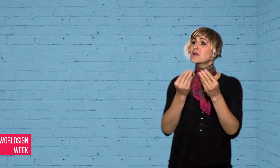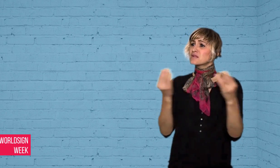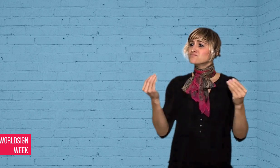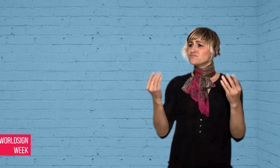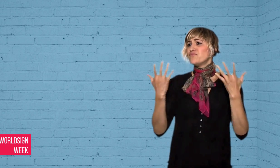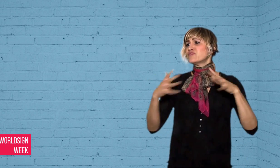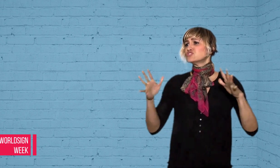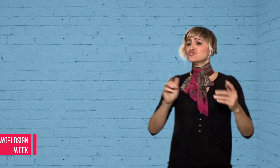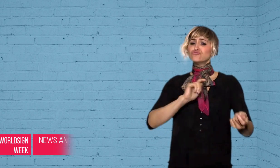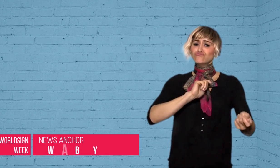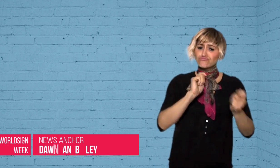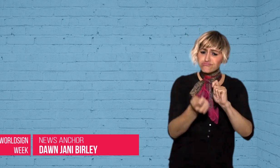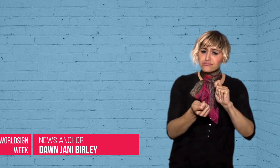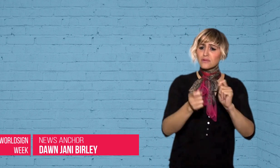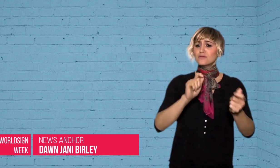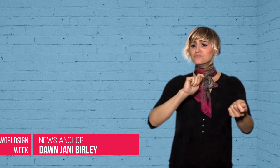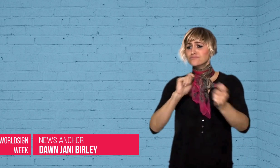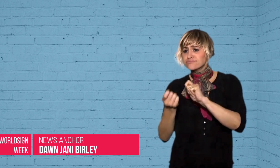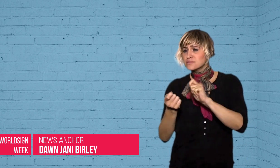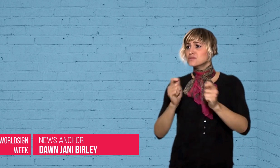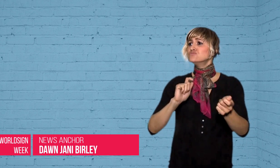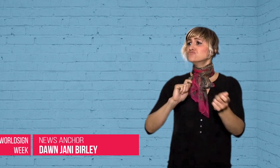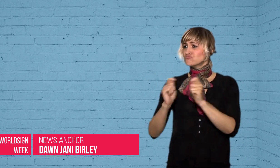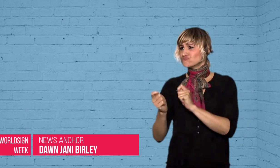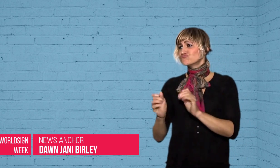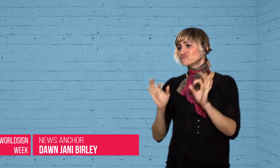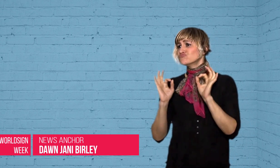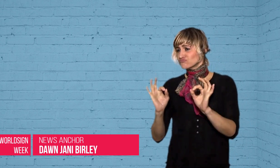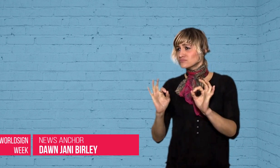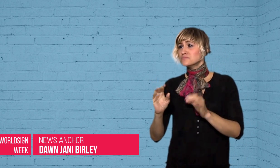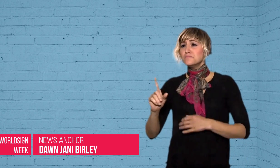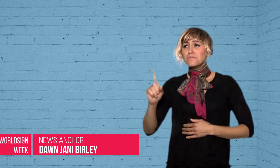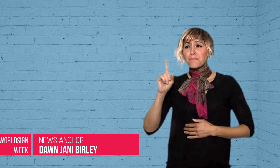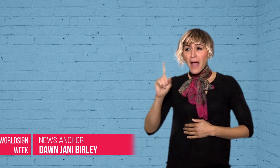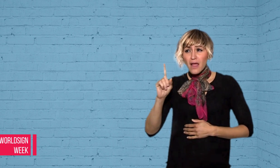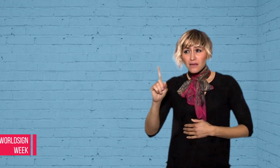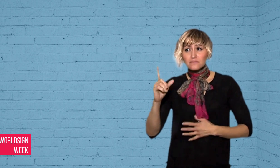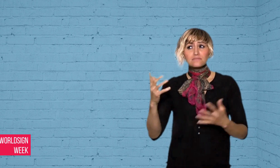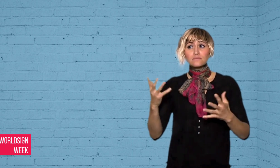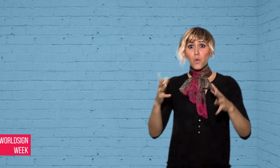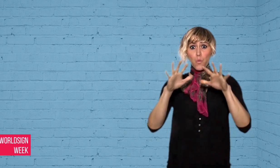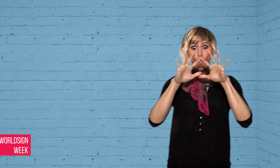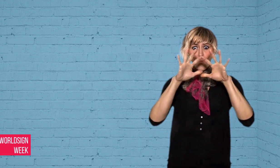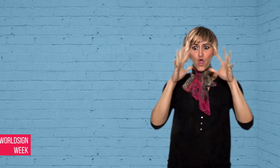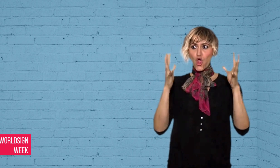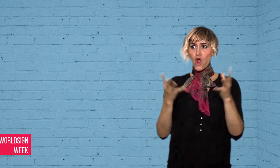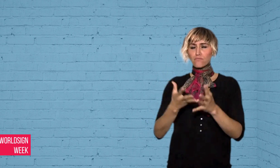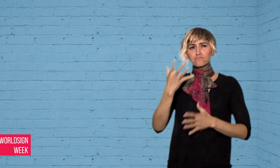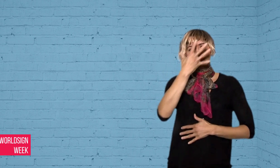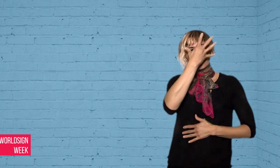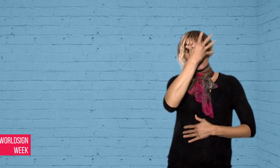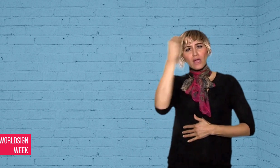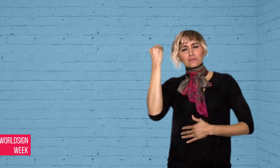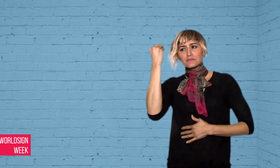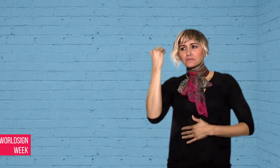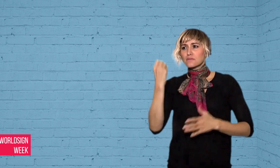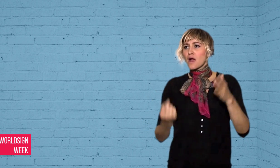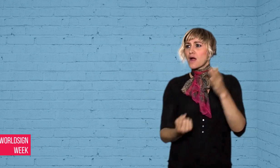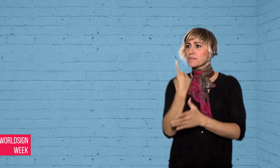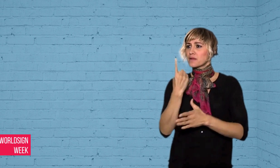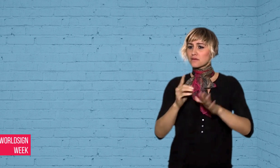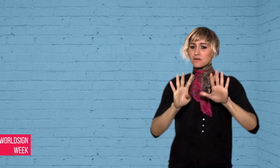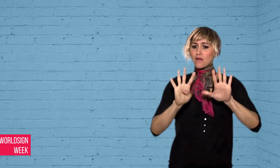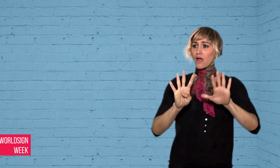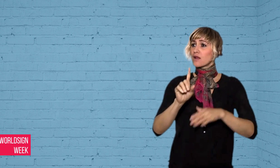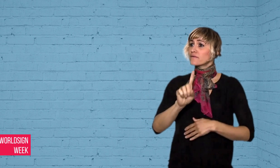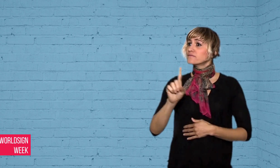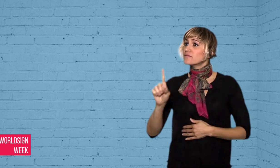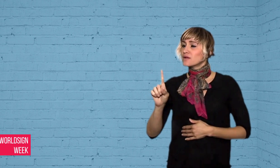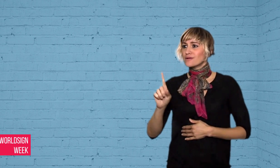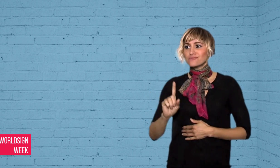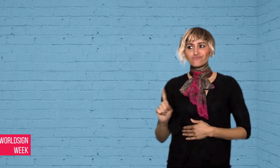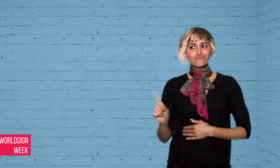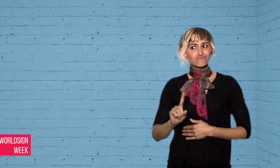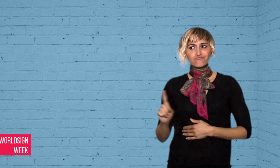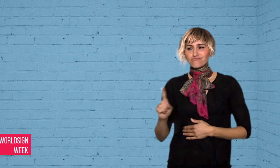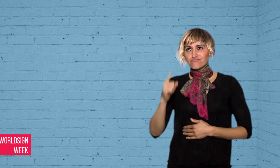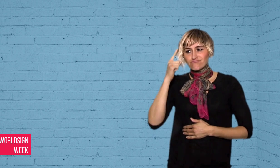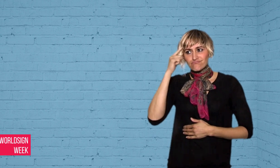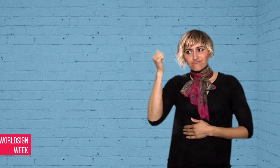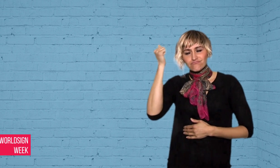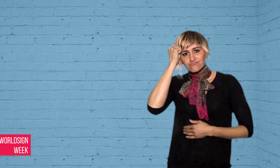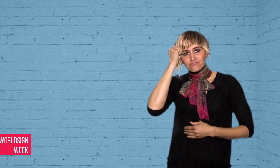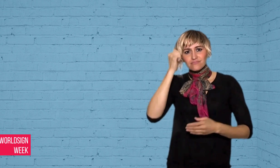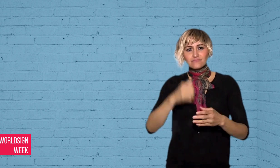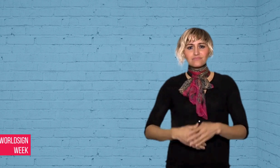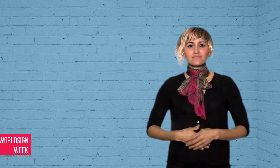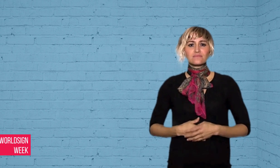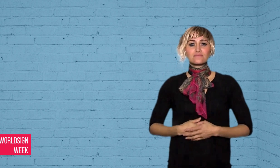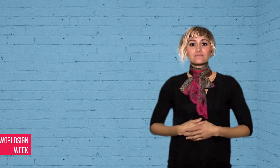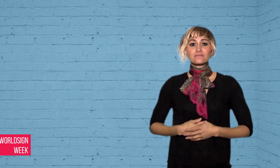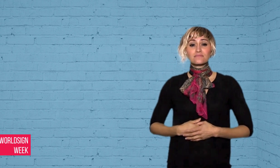On September 11, 2001, America and the world